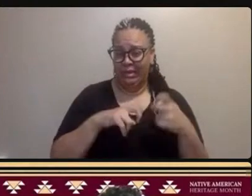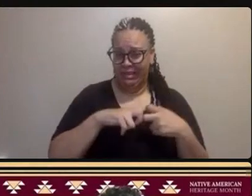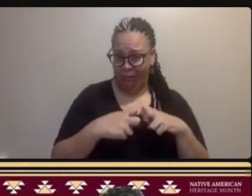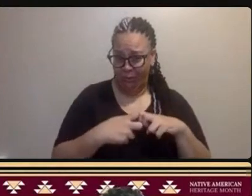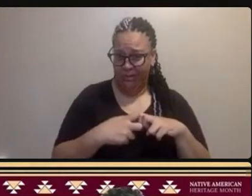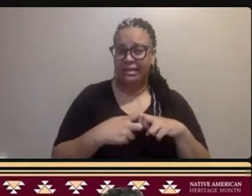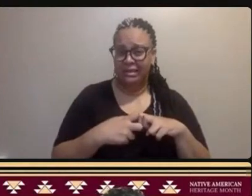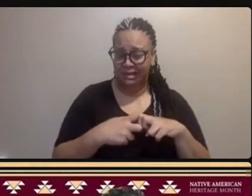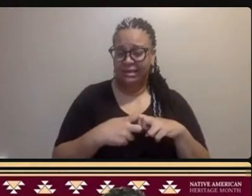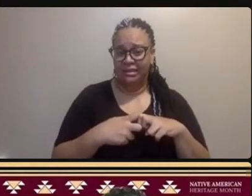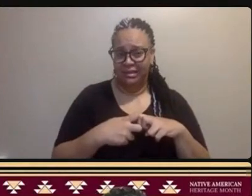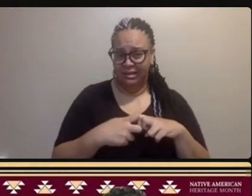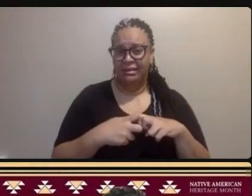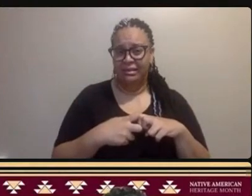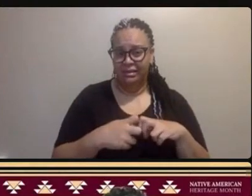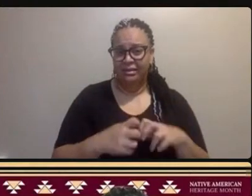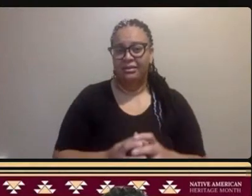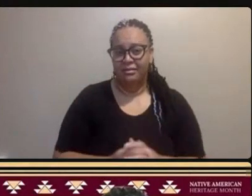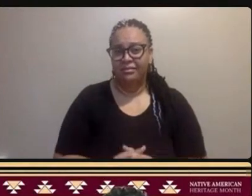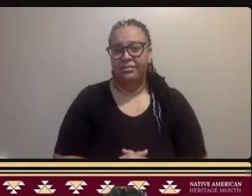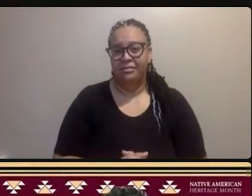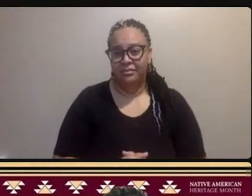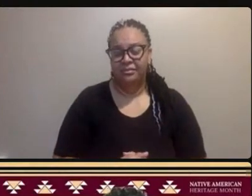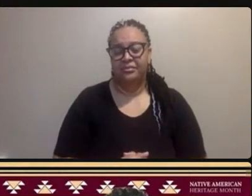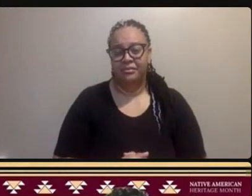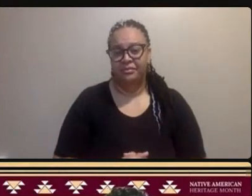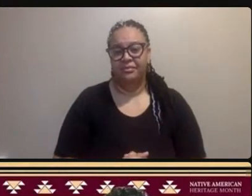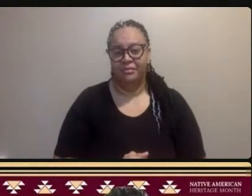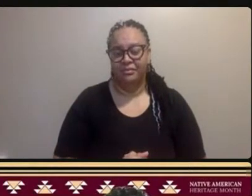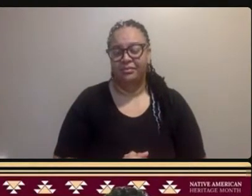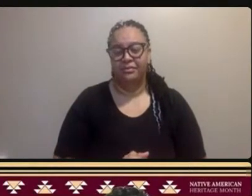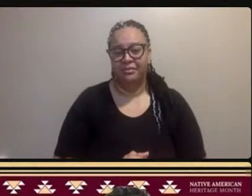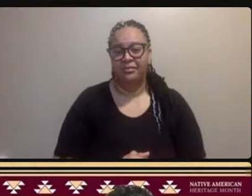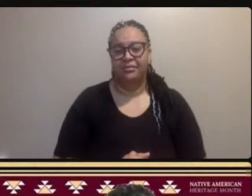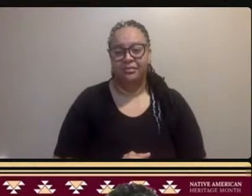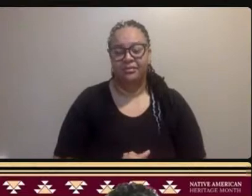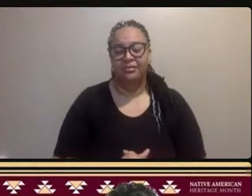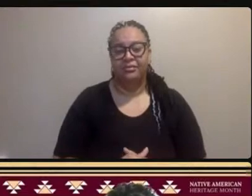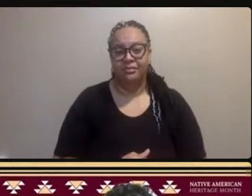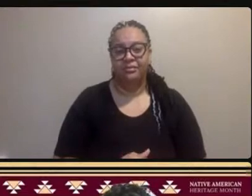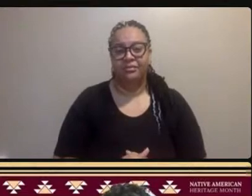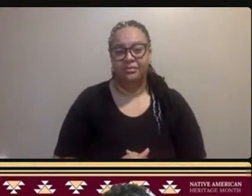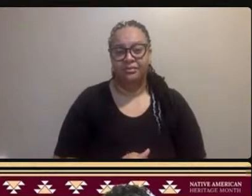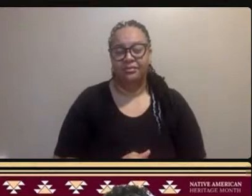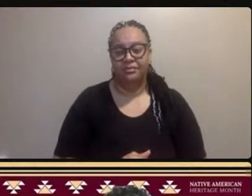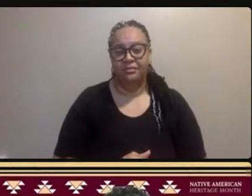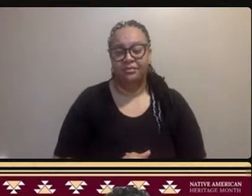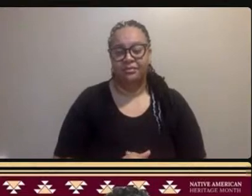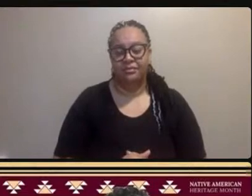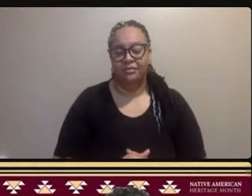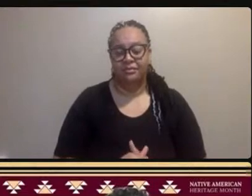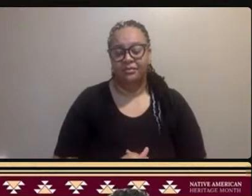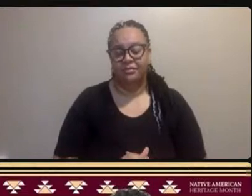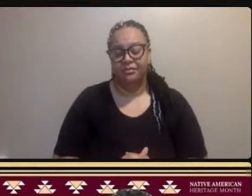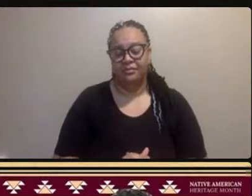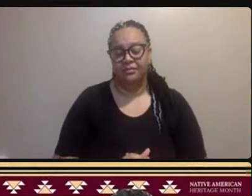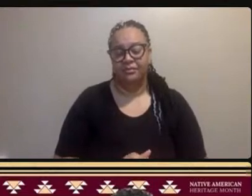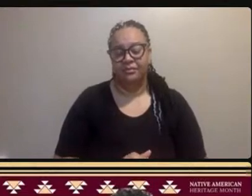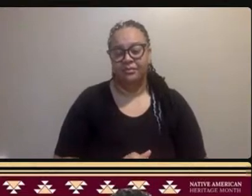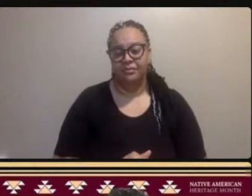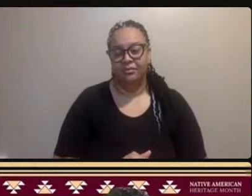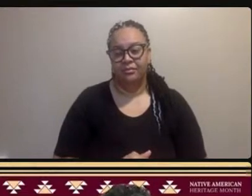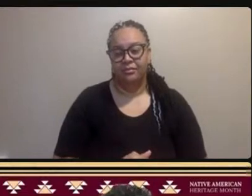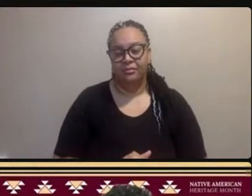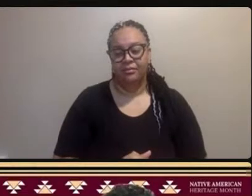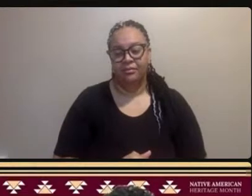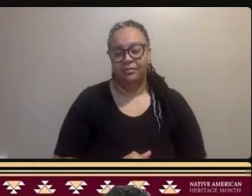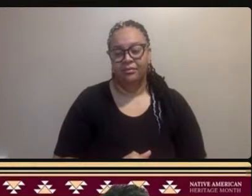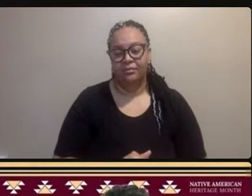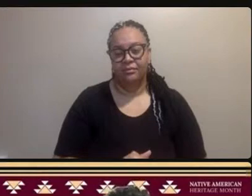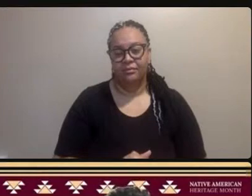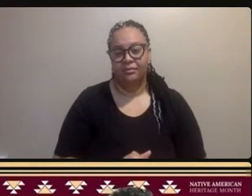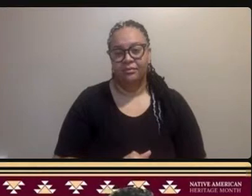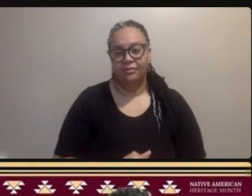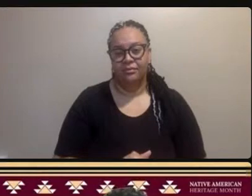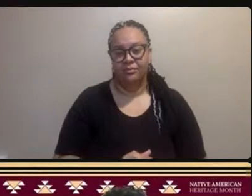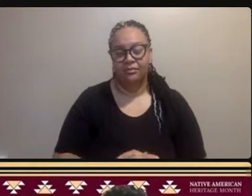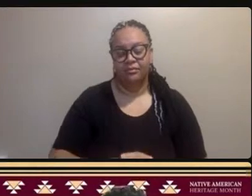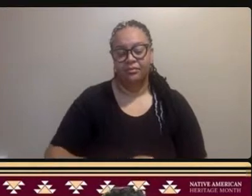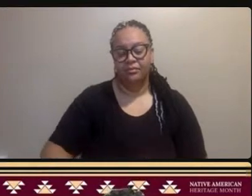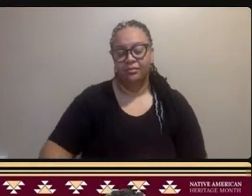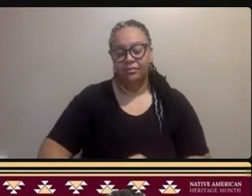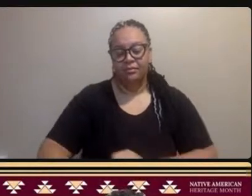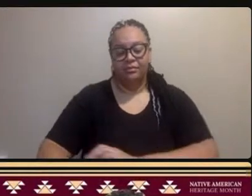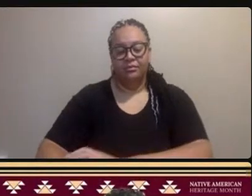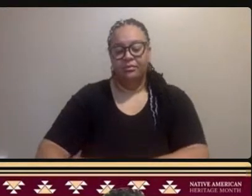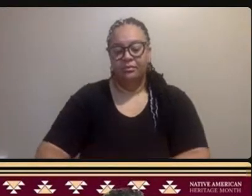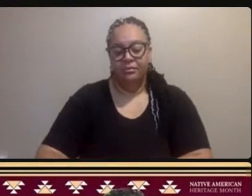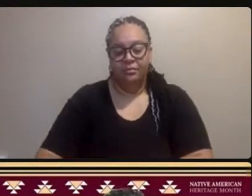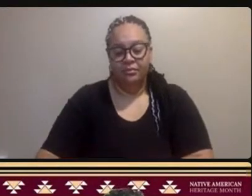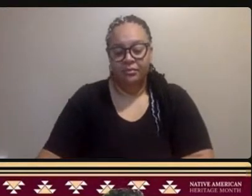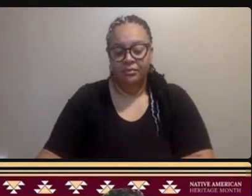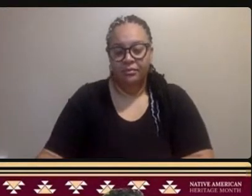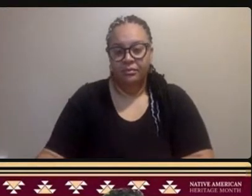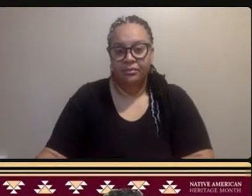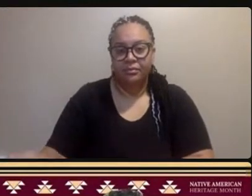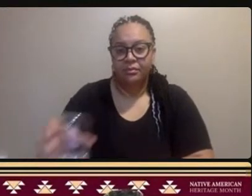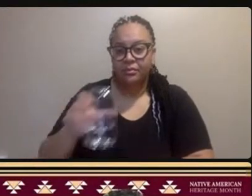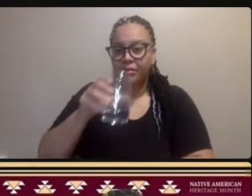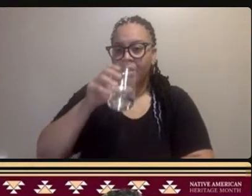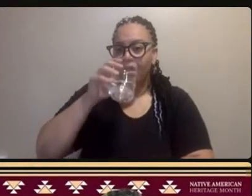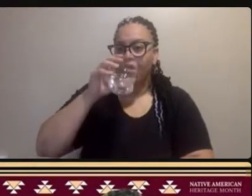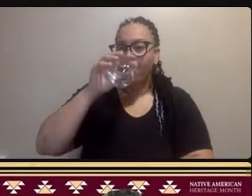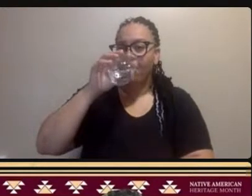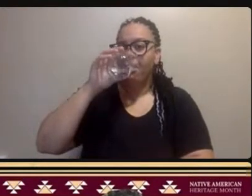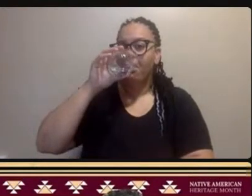WE'RE HAVING JUST A FEW